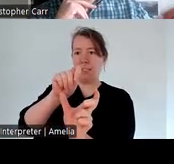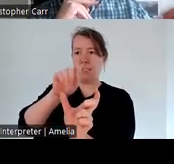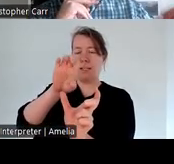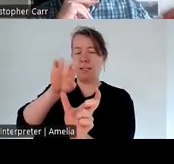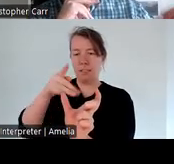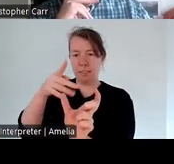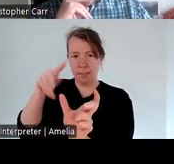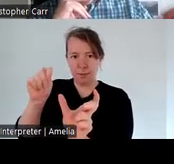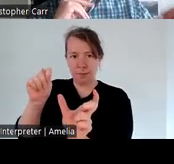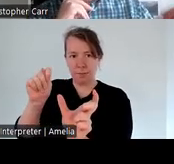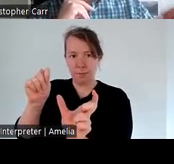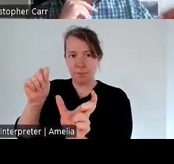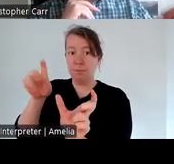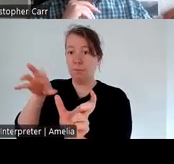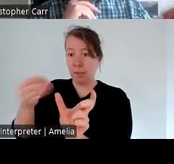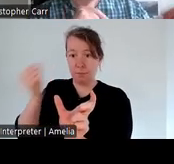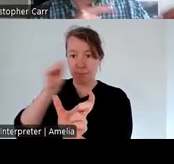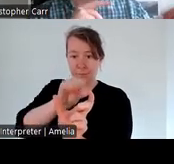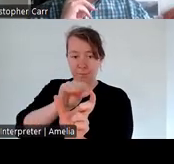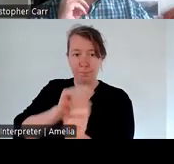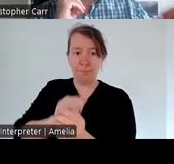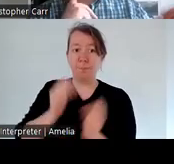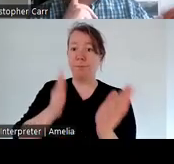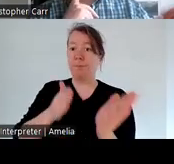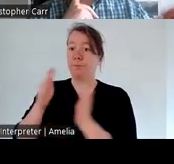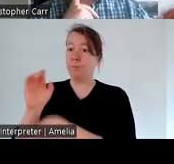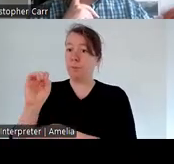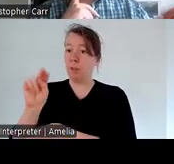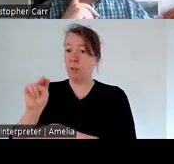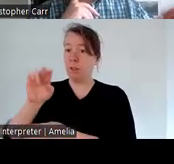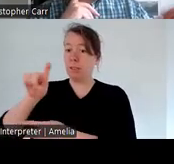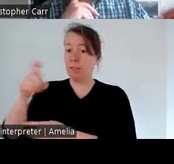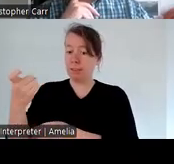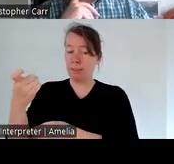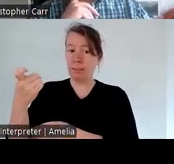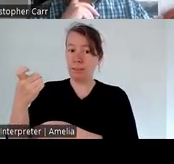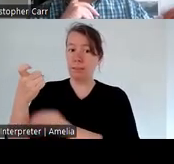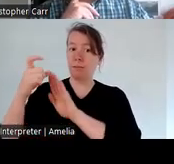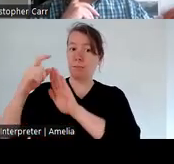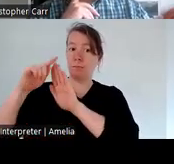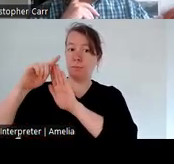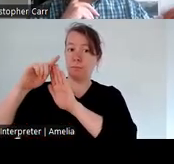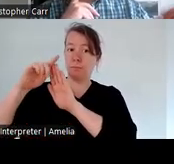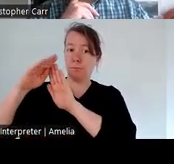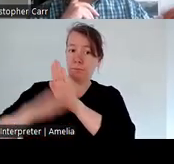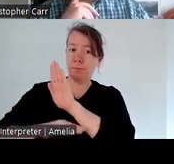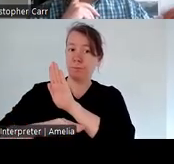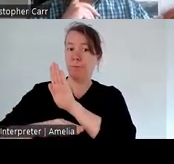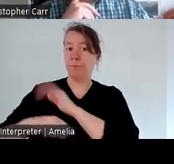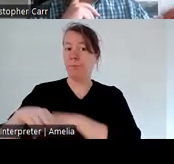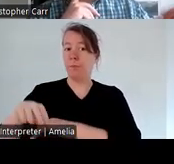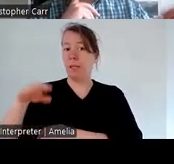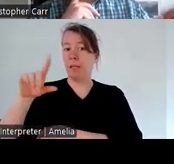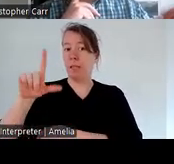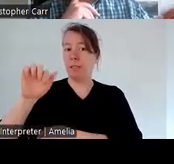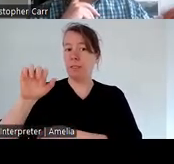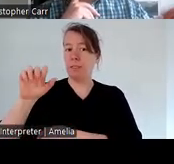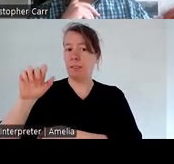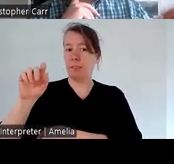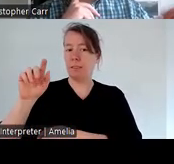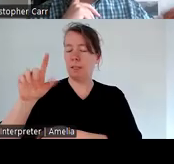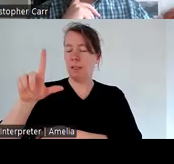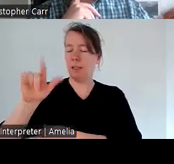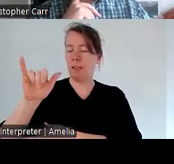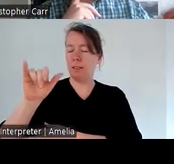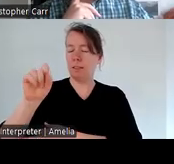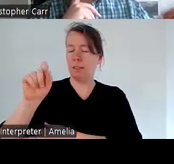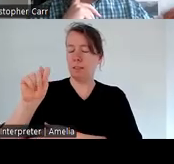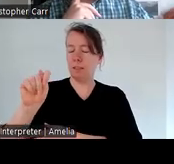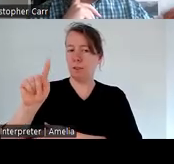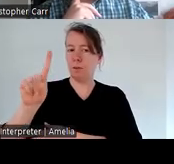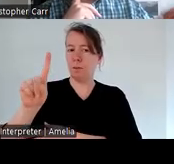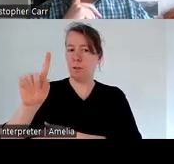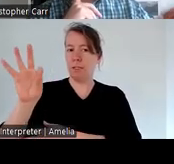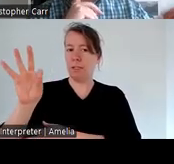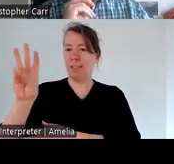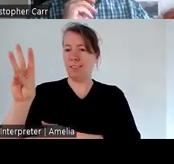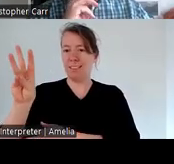For ONIX records, list 196 is the famous accessibility list in ONIX, and code 14